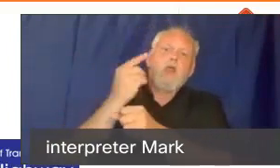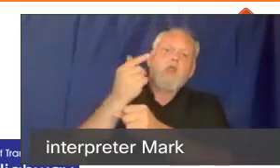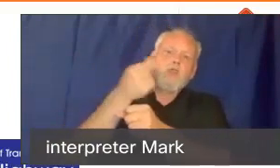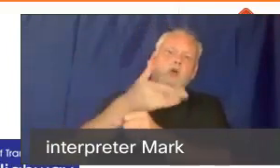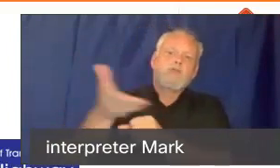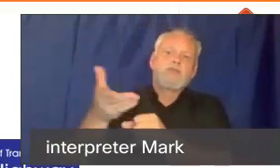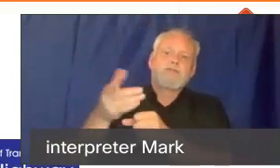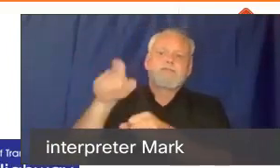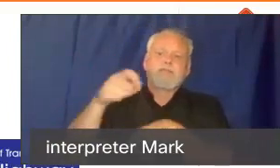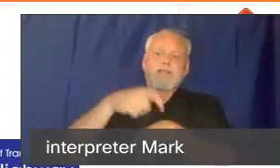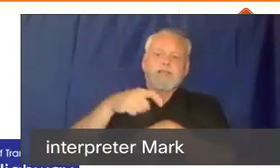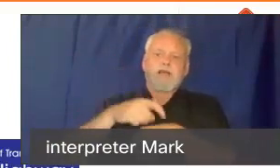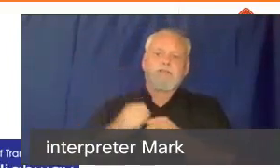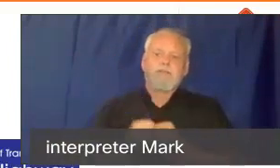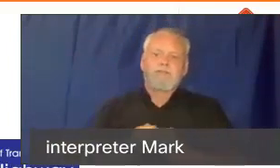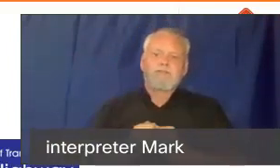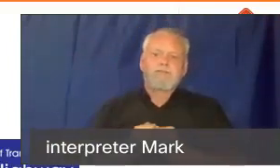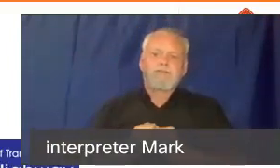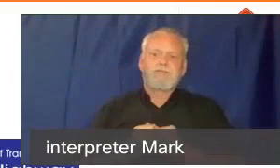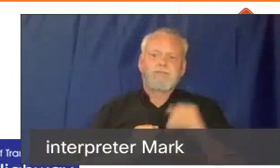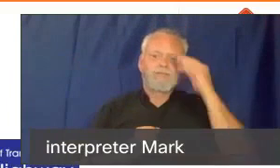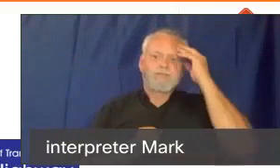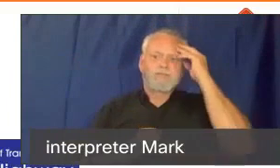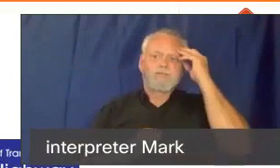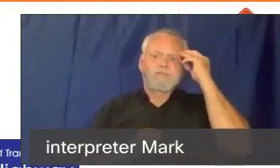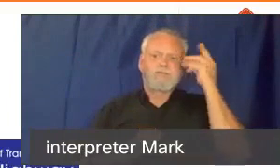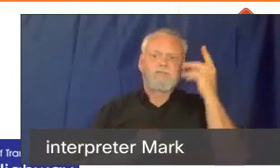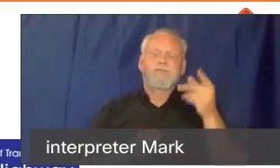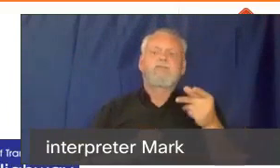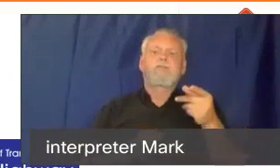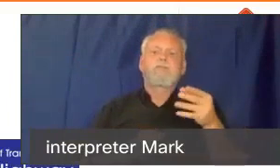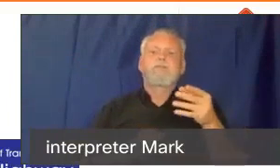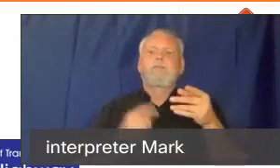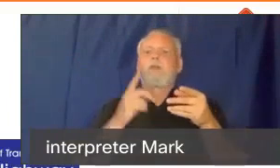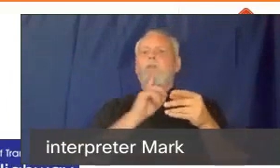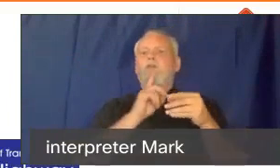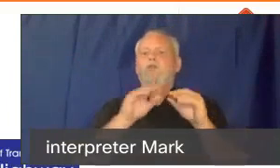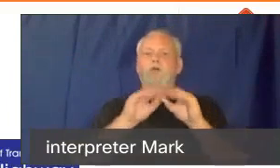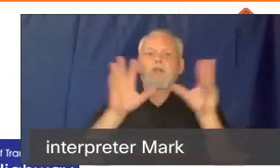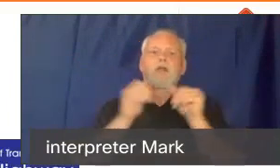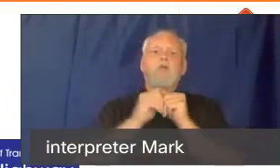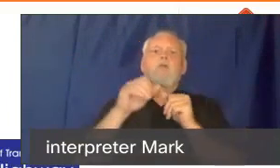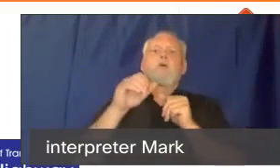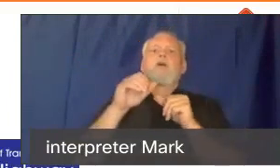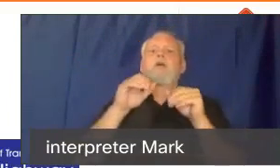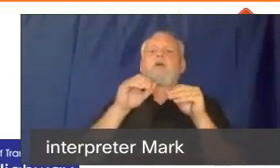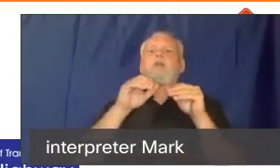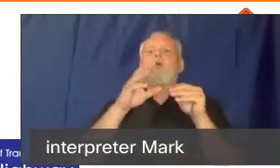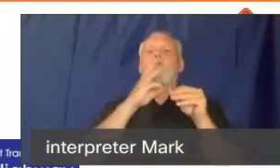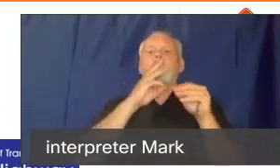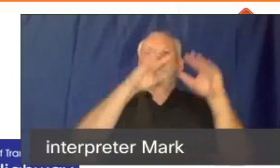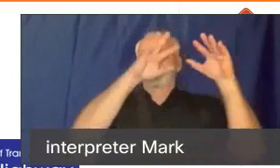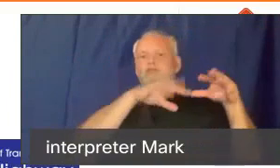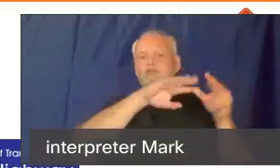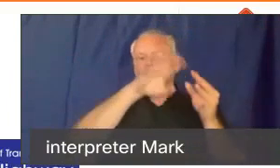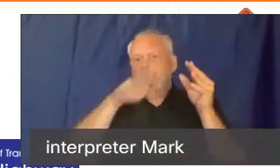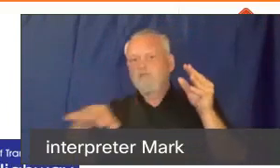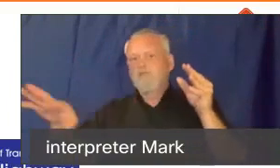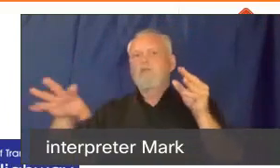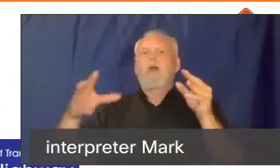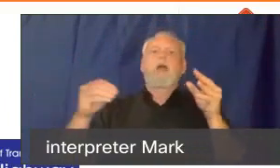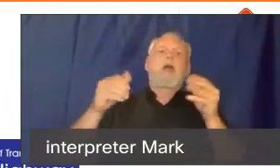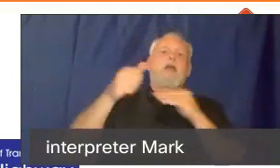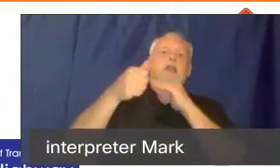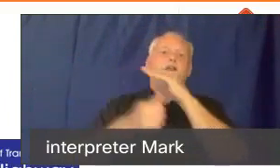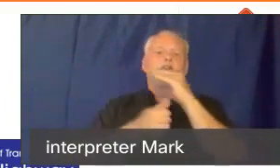And then we have, we have to make sure that we're clear with storm drain improvements. We have to make sure that we're clear of underground utilities, like telecom, underground, intellectual conduit.